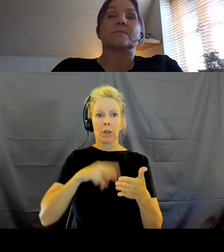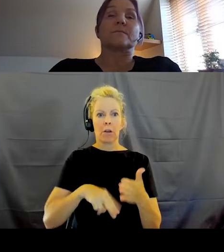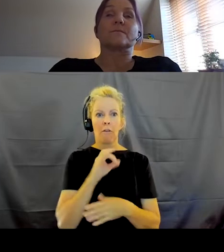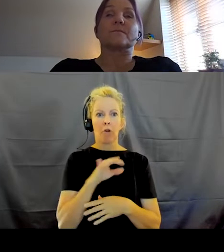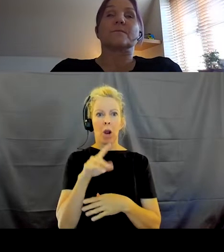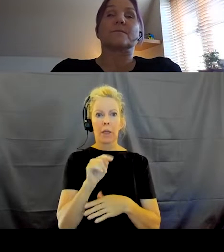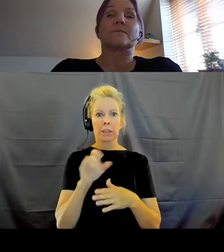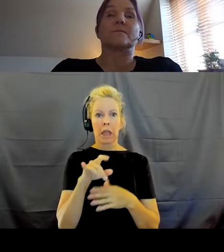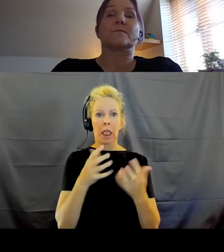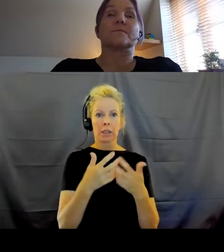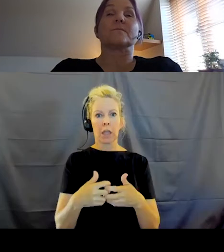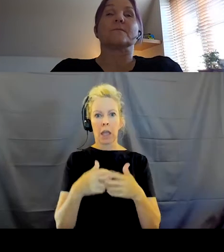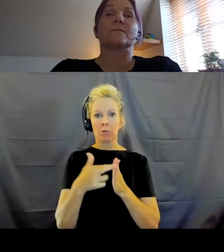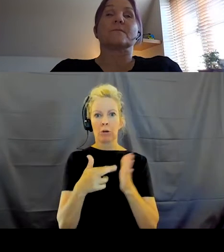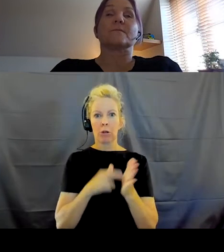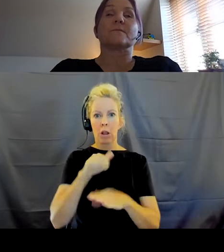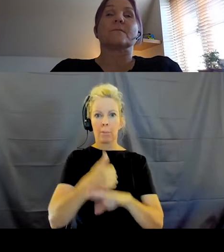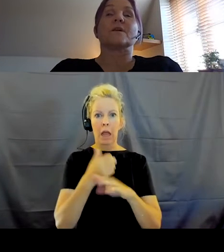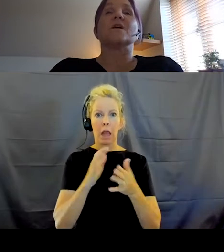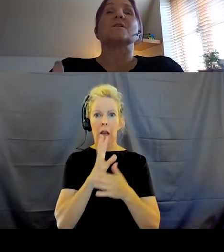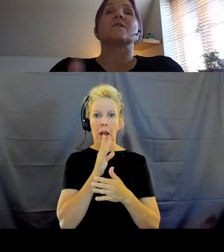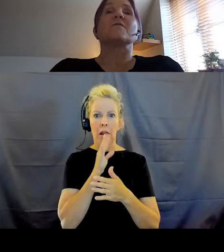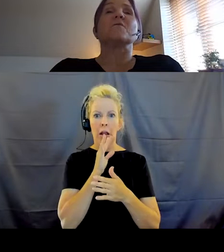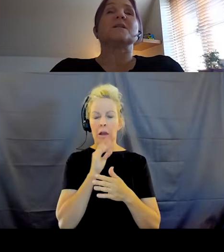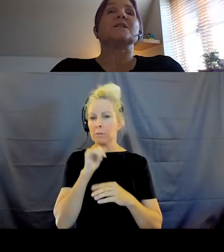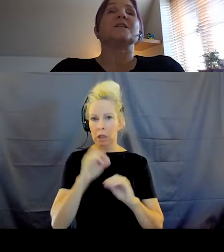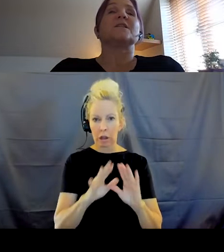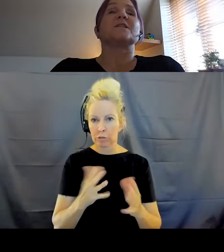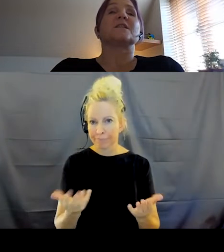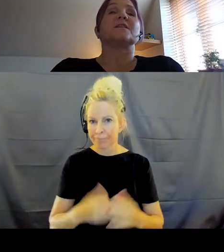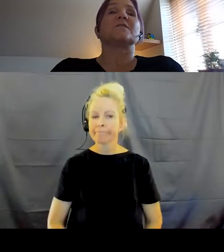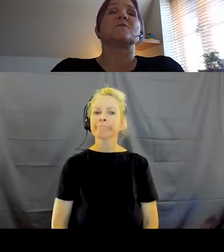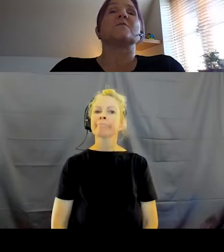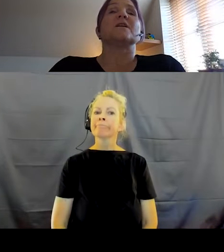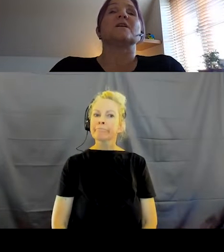for recreating the voice as digital audio. >> Leonie: So four-man to TTS is one of the